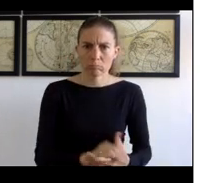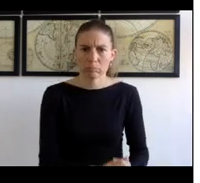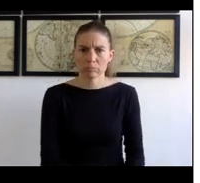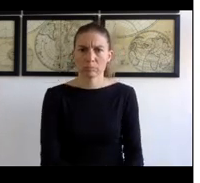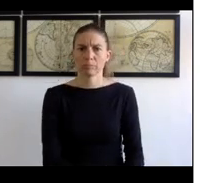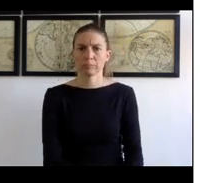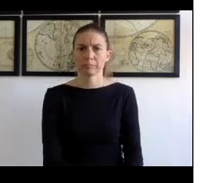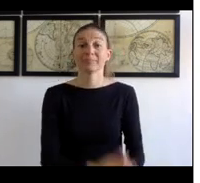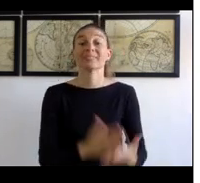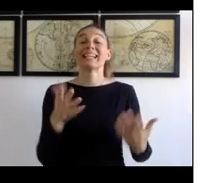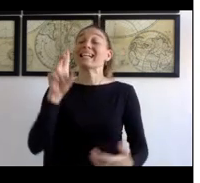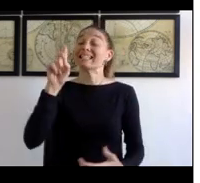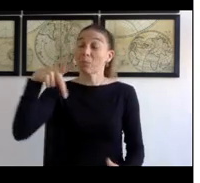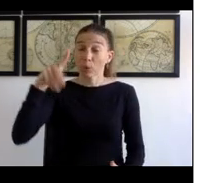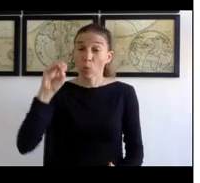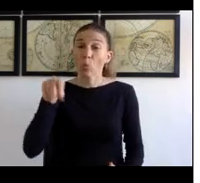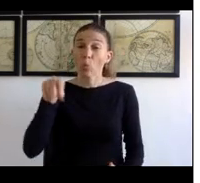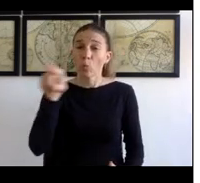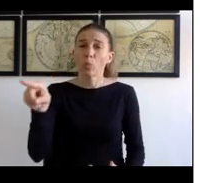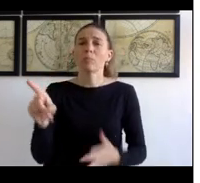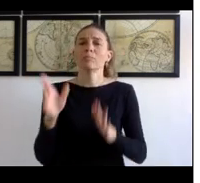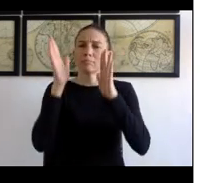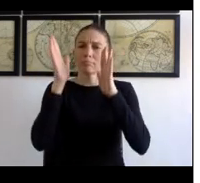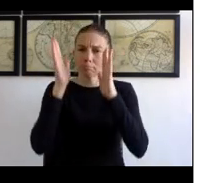convenient access to public transport by sex, age,